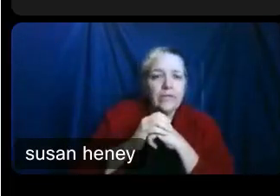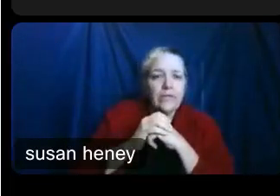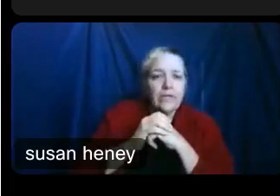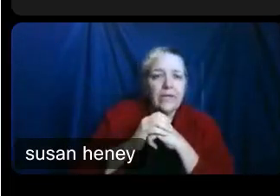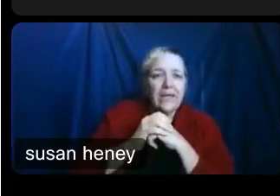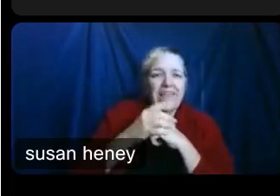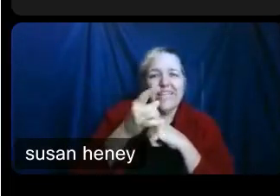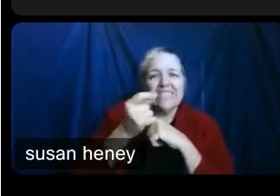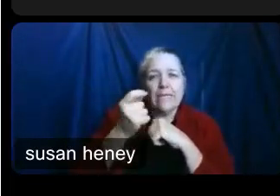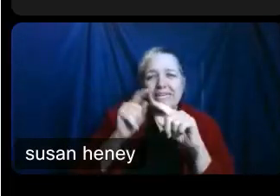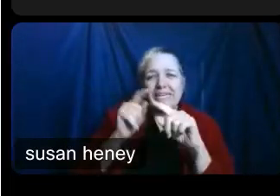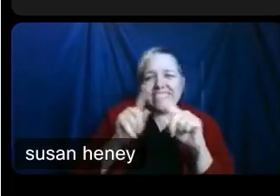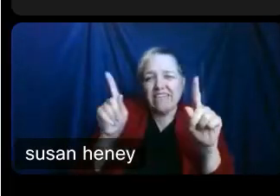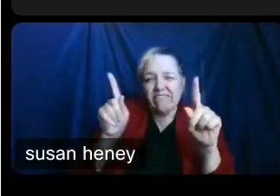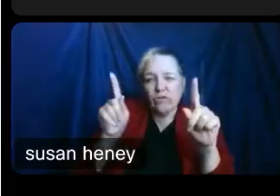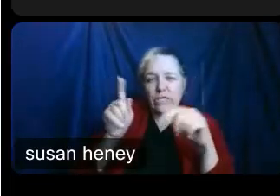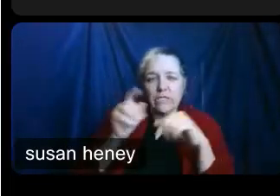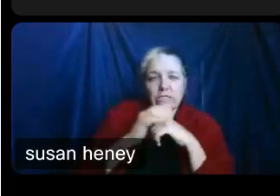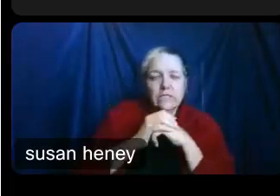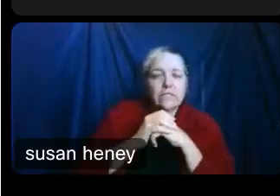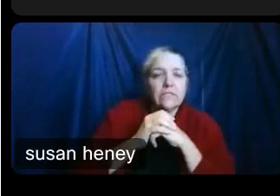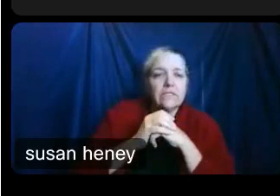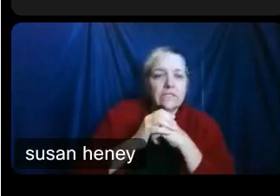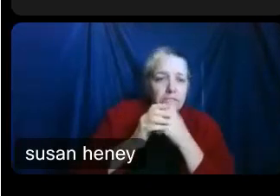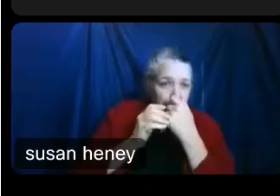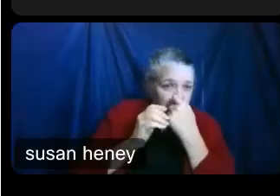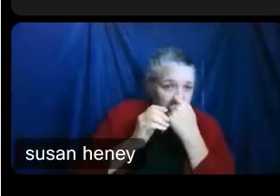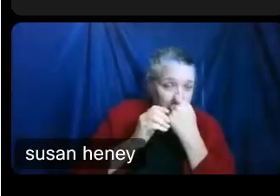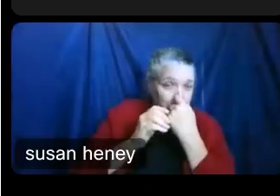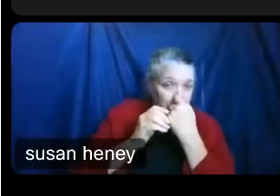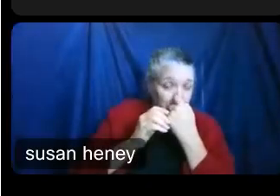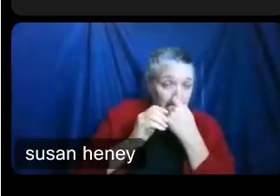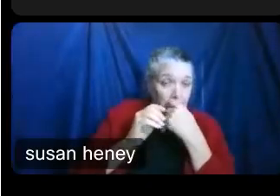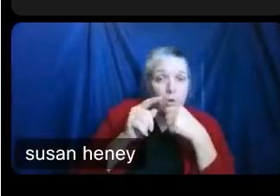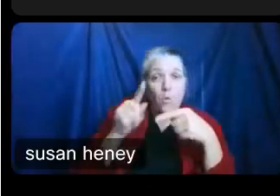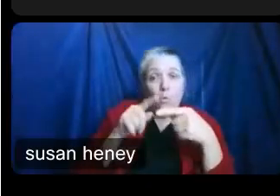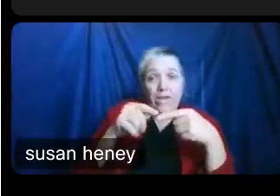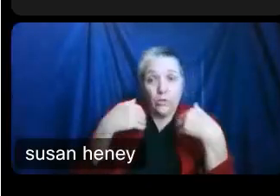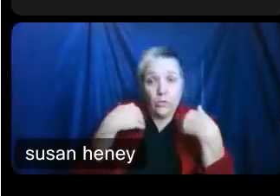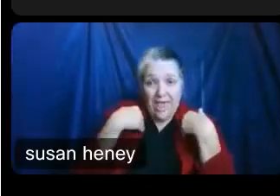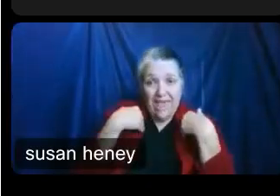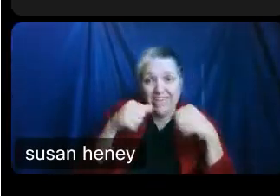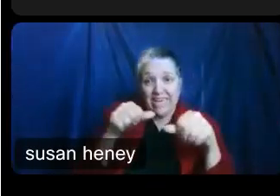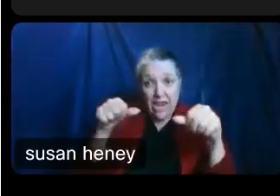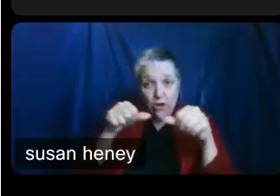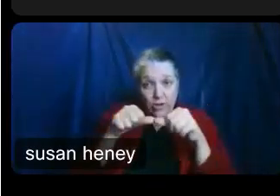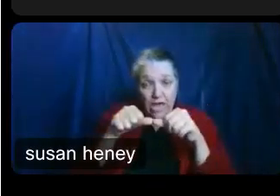different than what we typically do. This is when, you know, you have an area of a map.